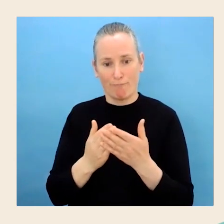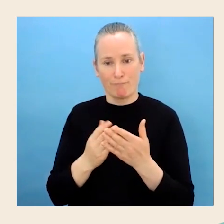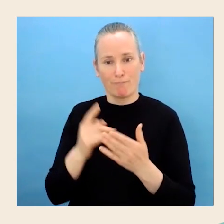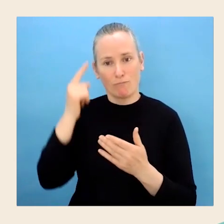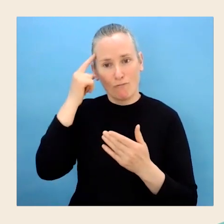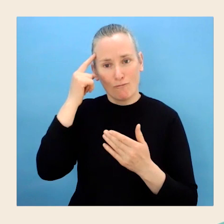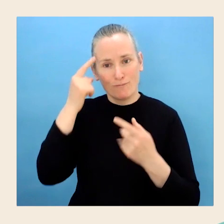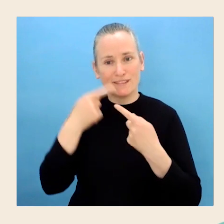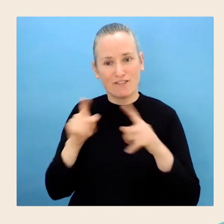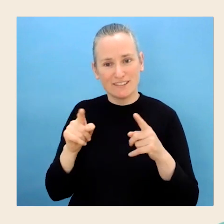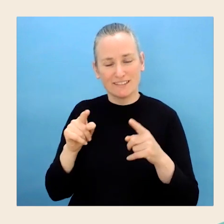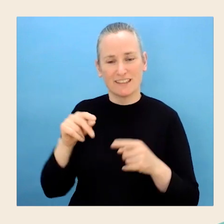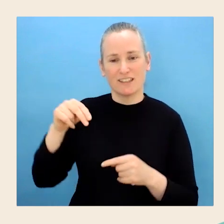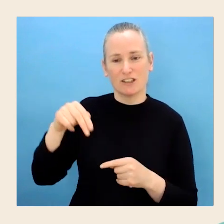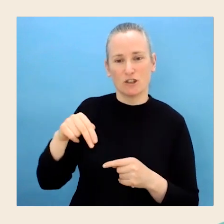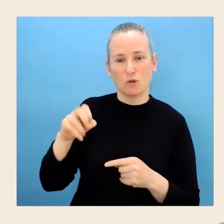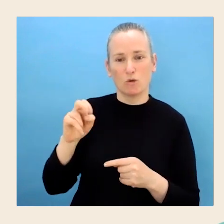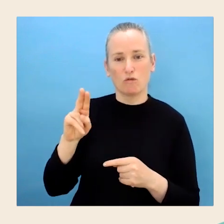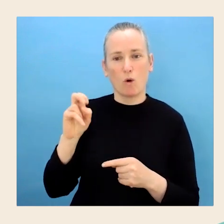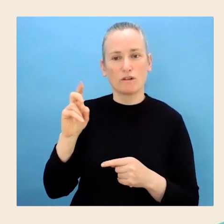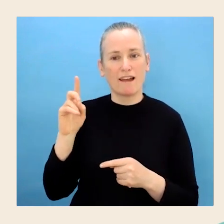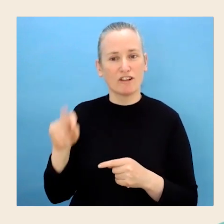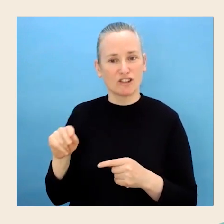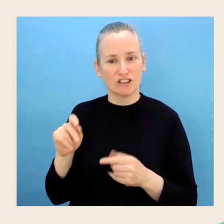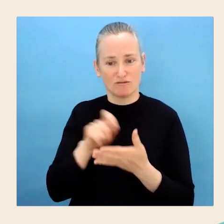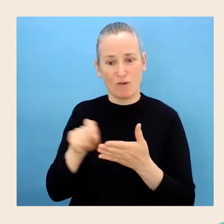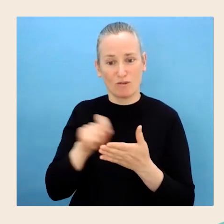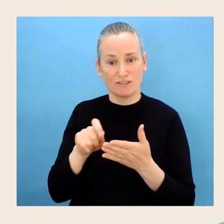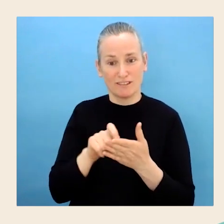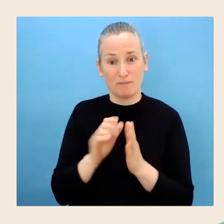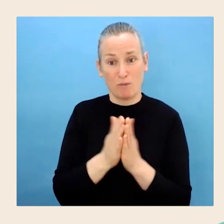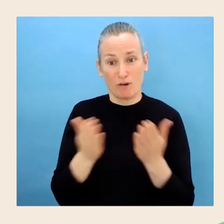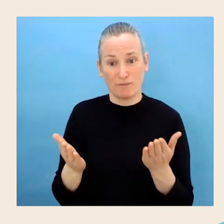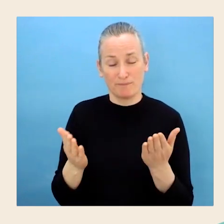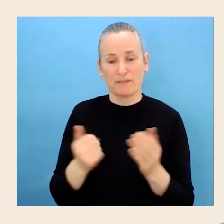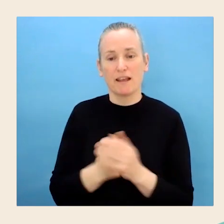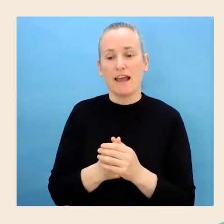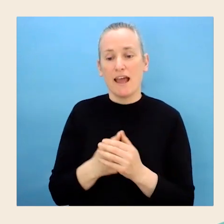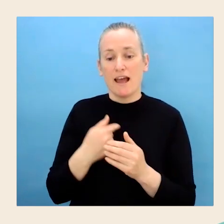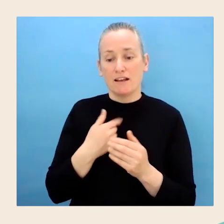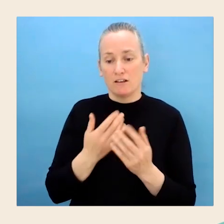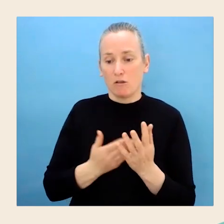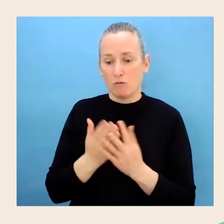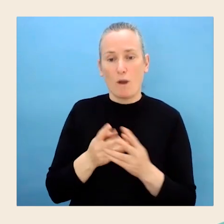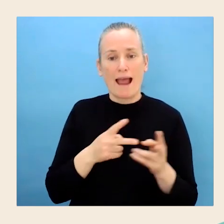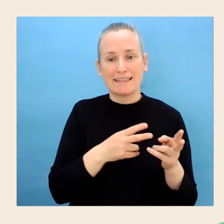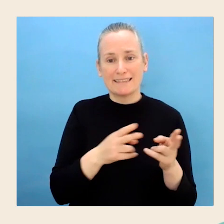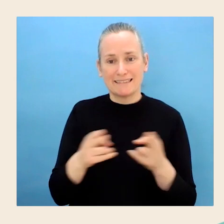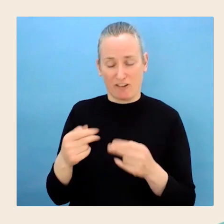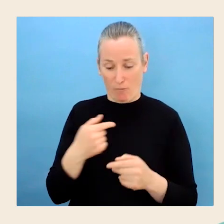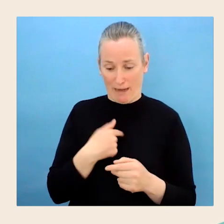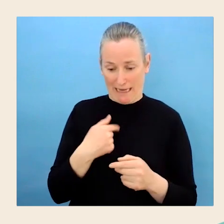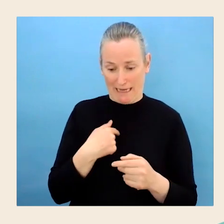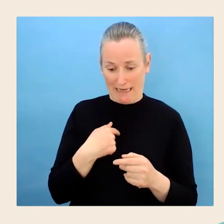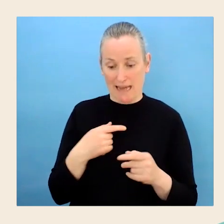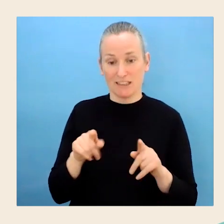And going through the edits that I think are also the edits that my publisher made,